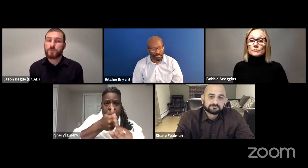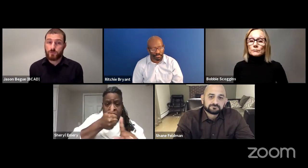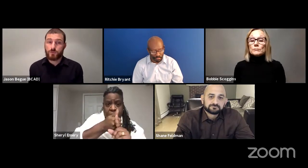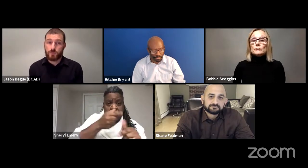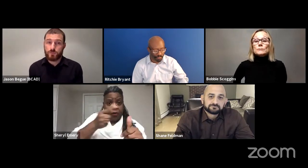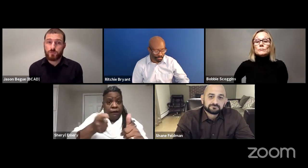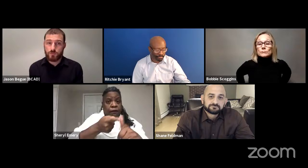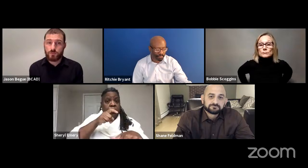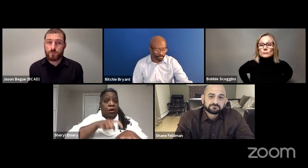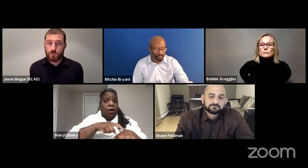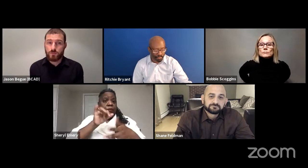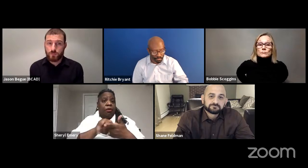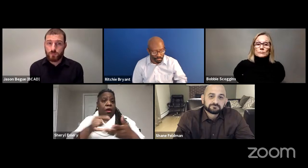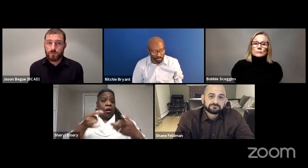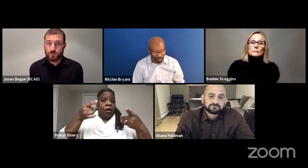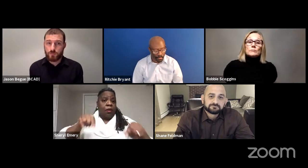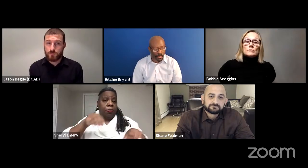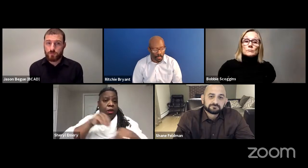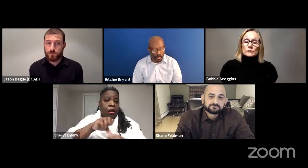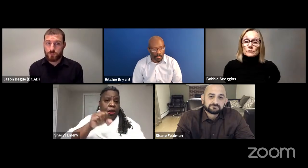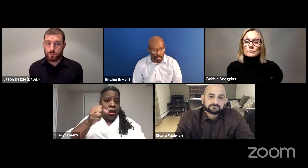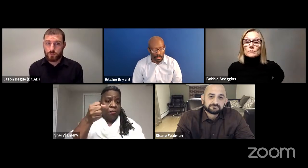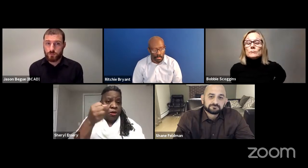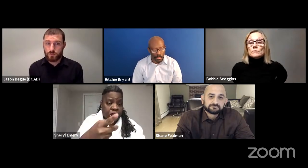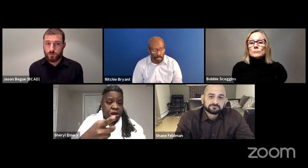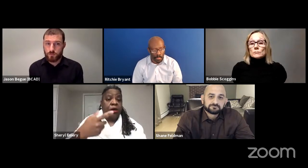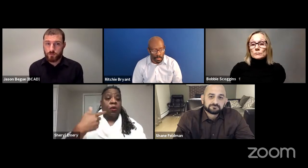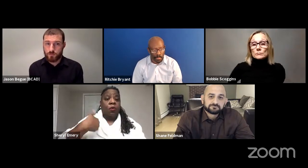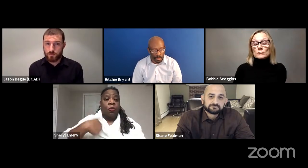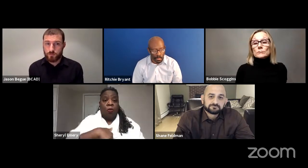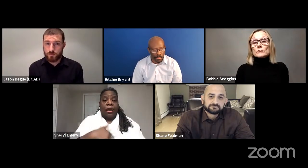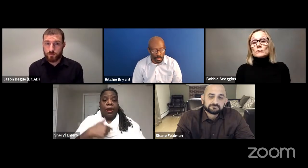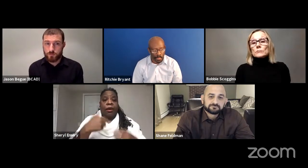and the Deaf‑Blind communities so they would be able to understand it. That was the first